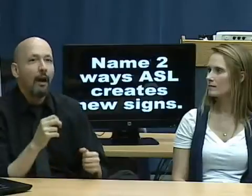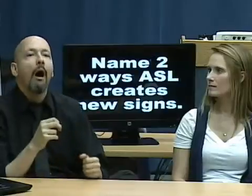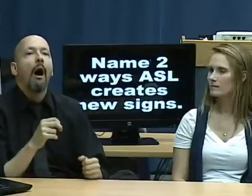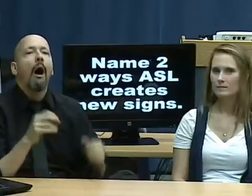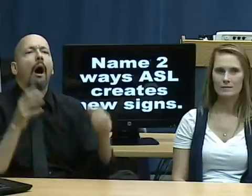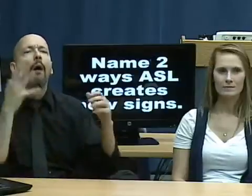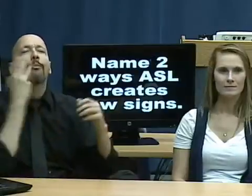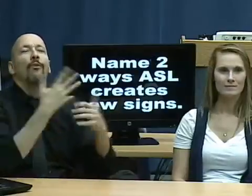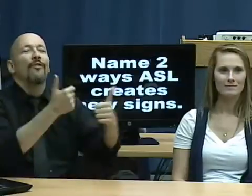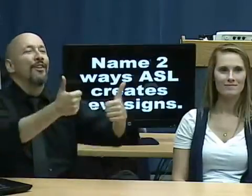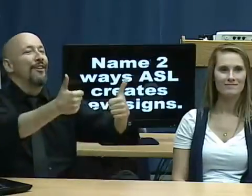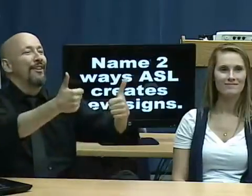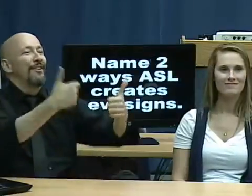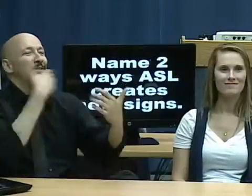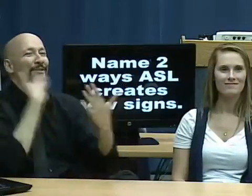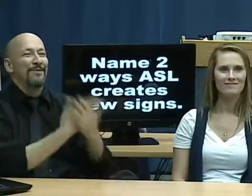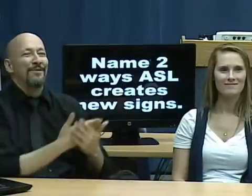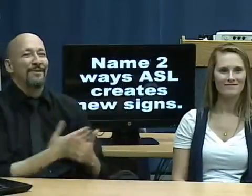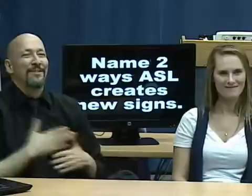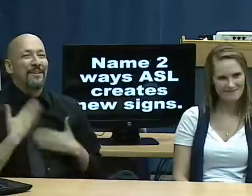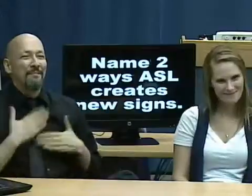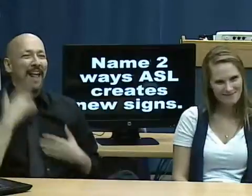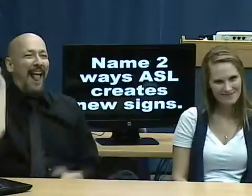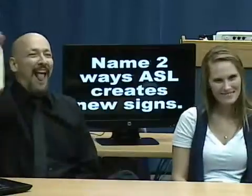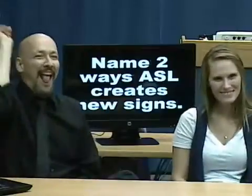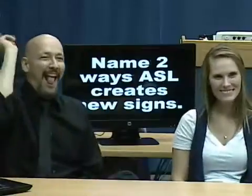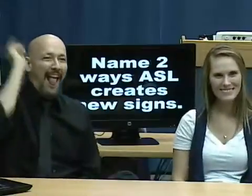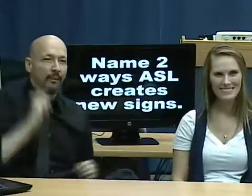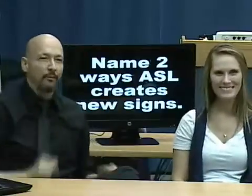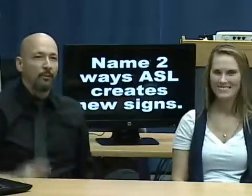Oh, beautiful! Good! I'm happy. My tail is wagging.